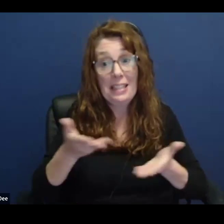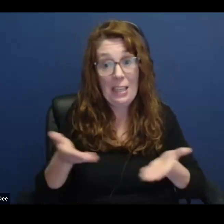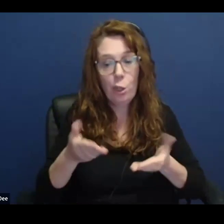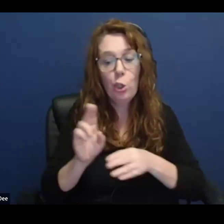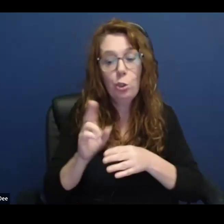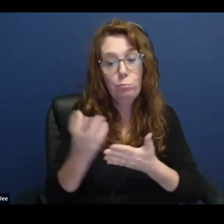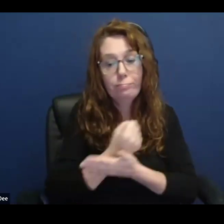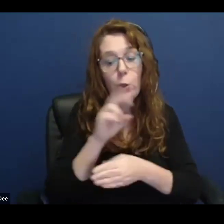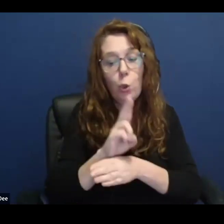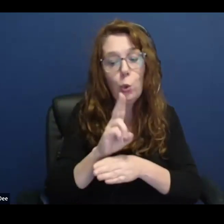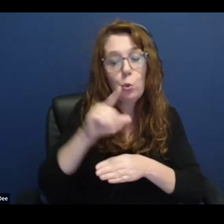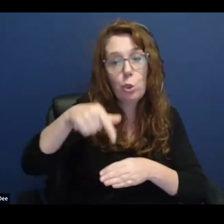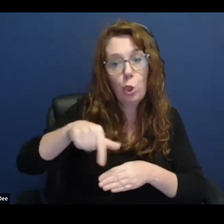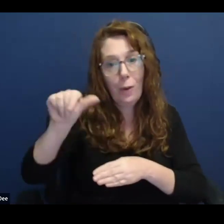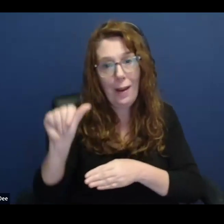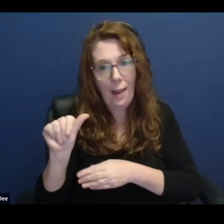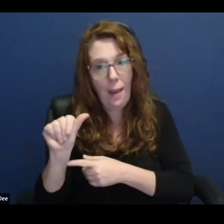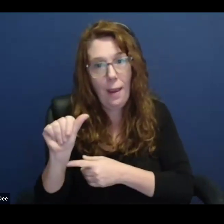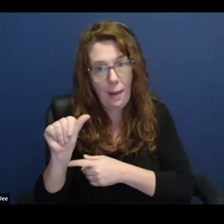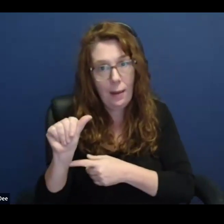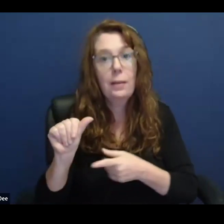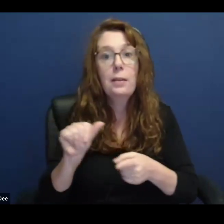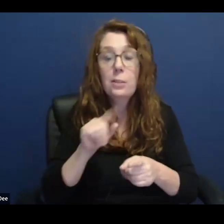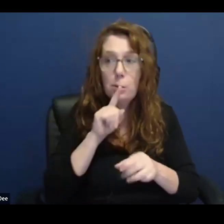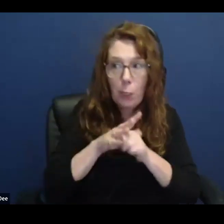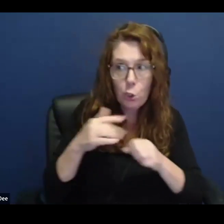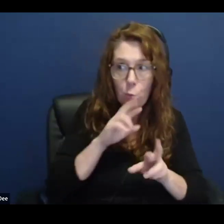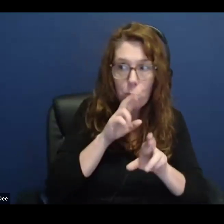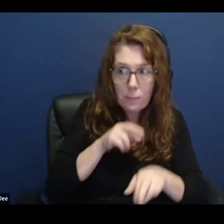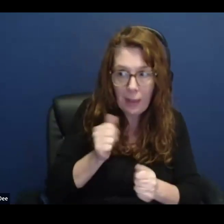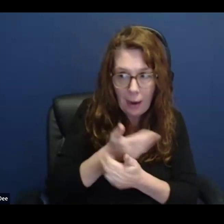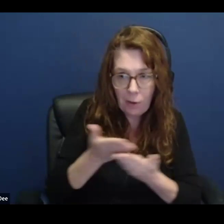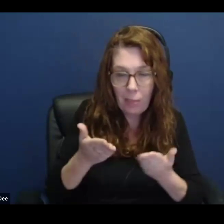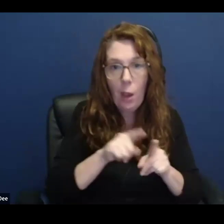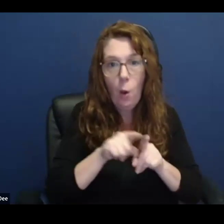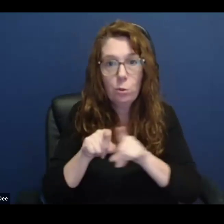because it allows us one to be sure we're responding to everything but also to capture